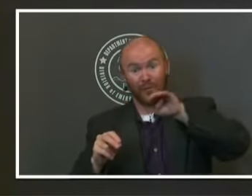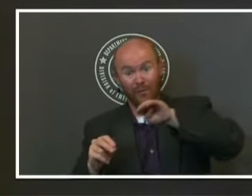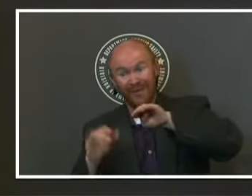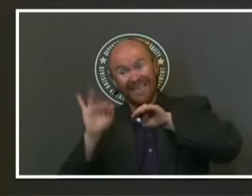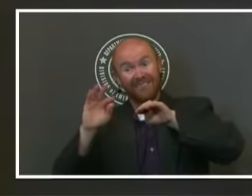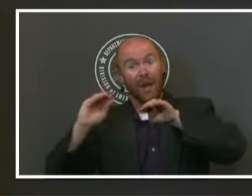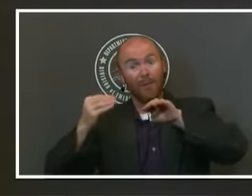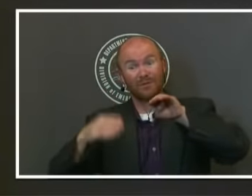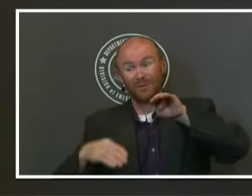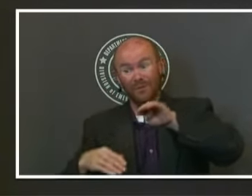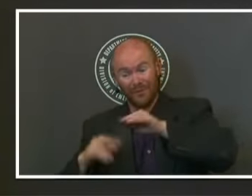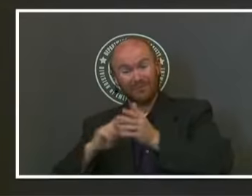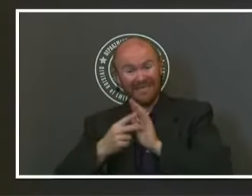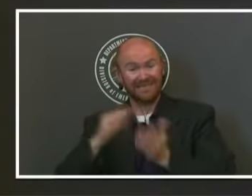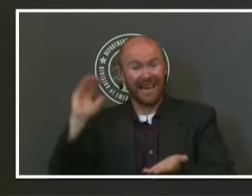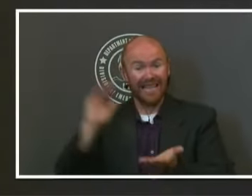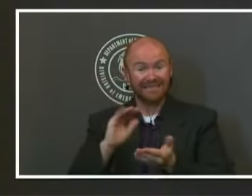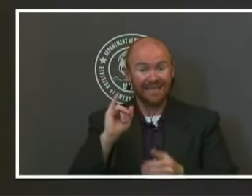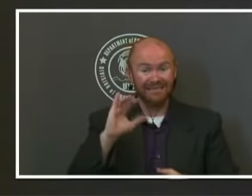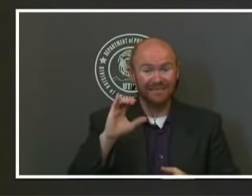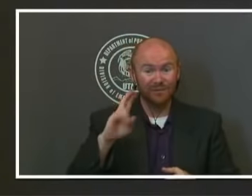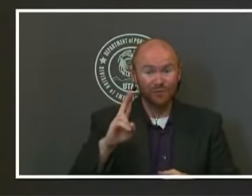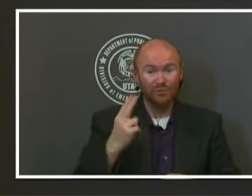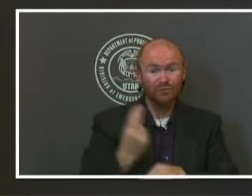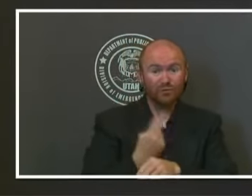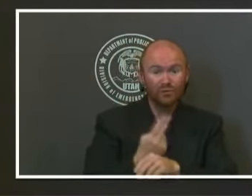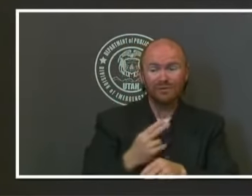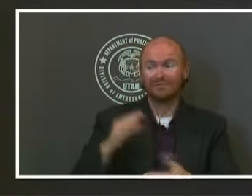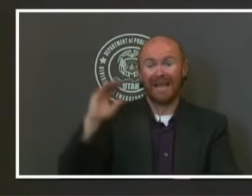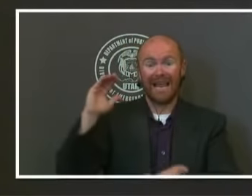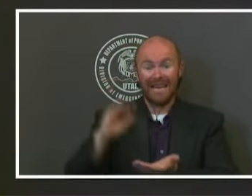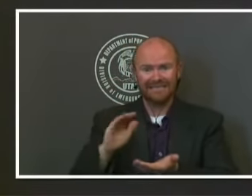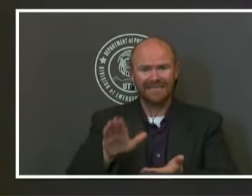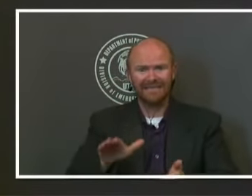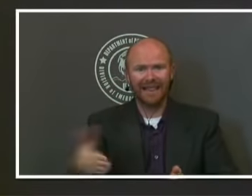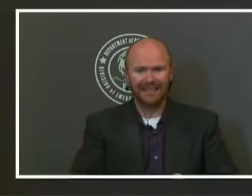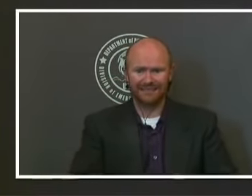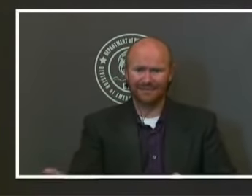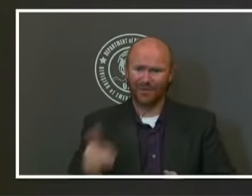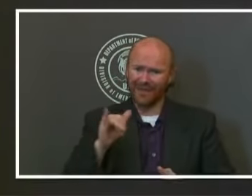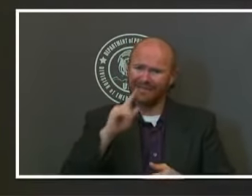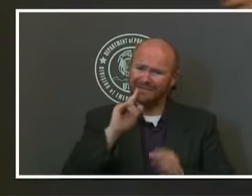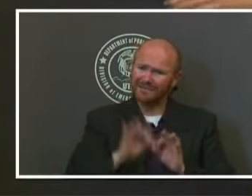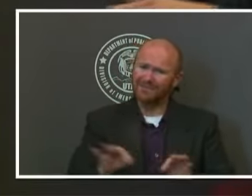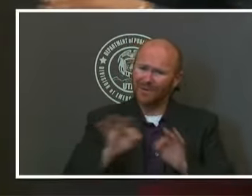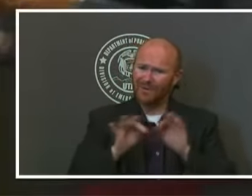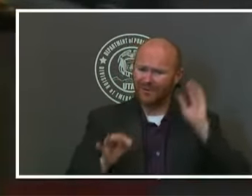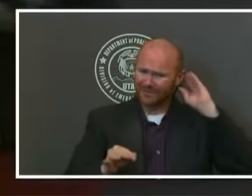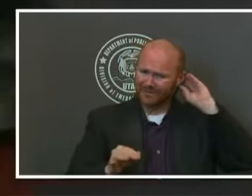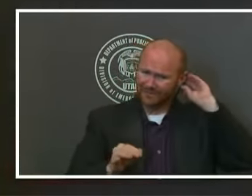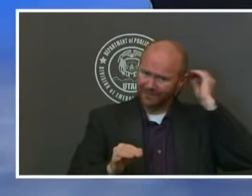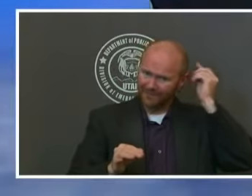ultimately die so it is a very